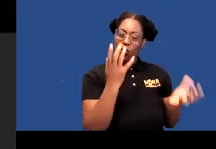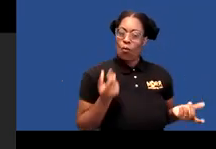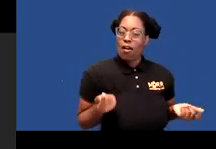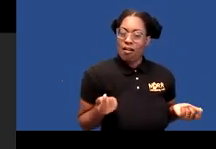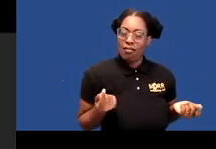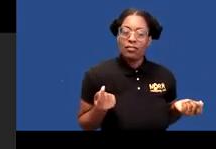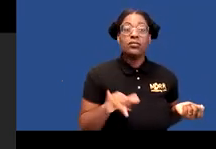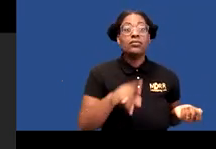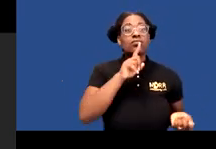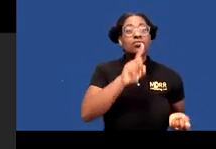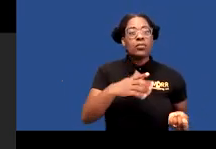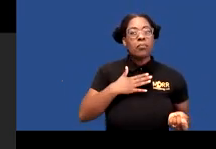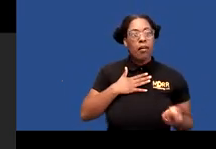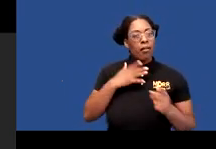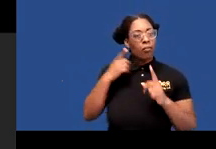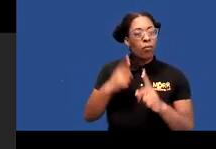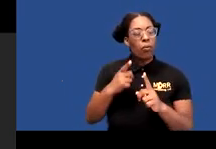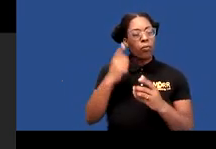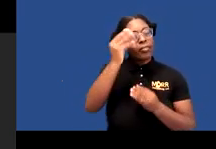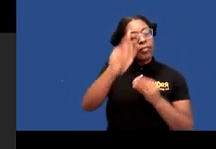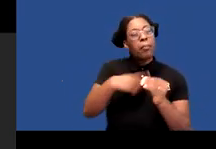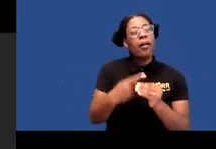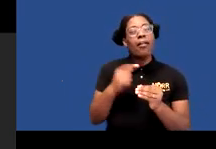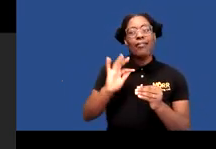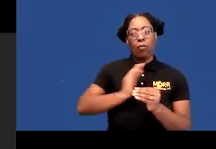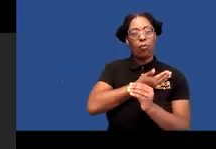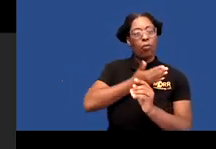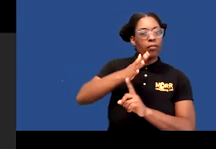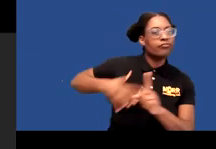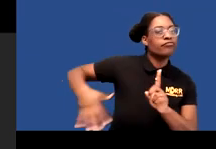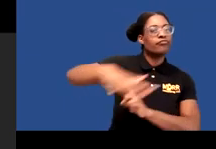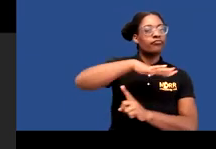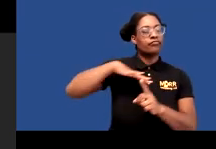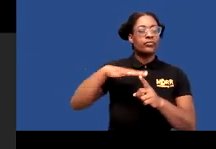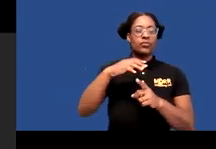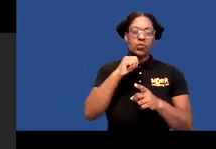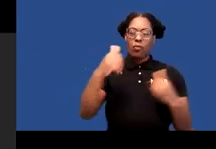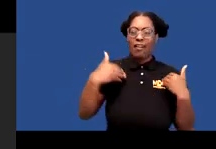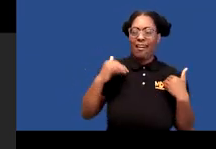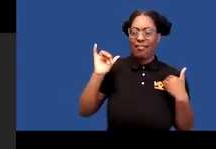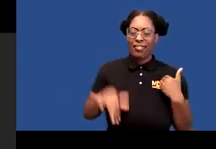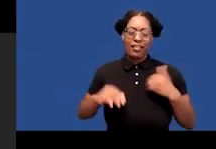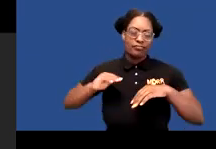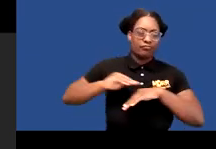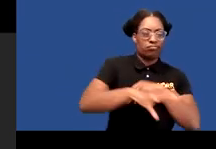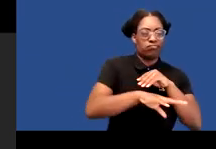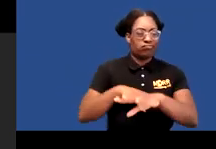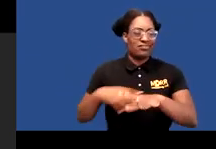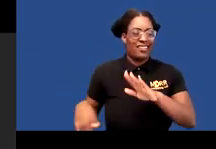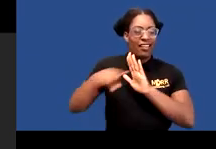about constructing spaces that choose to celebrate, to elevate, and uplift